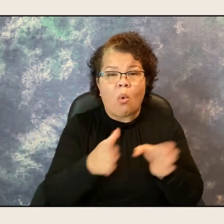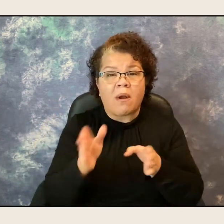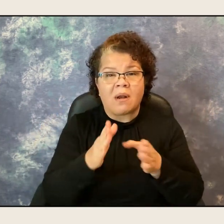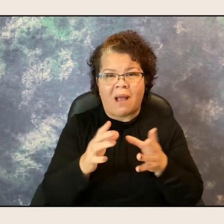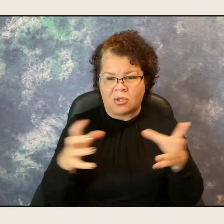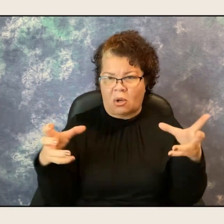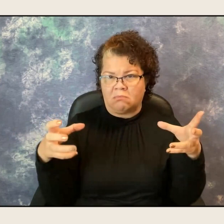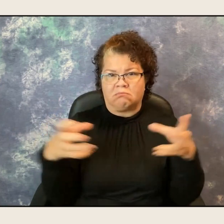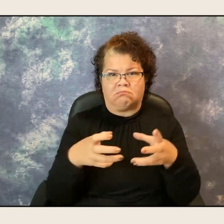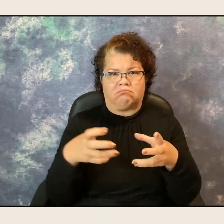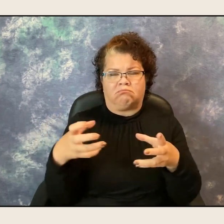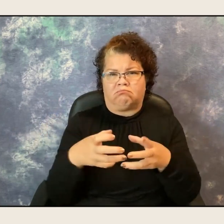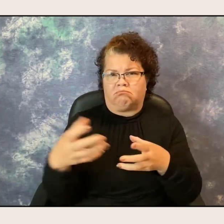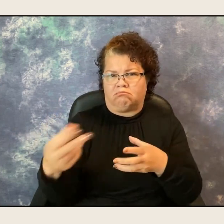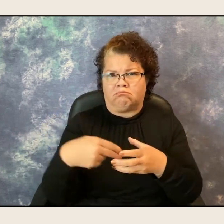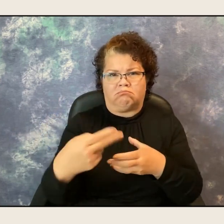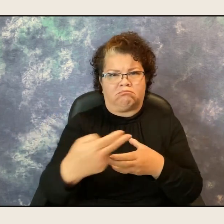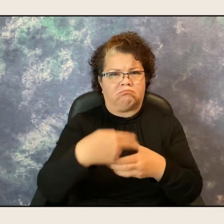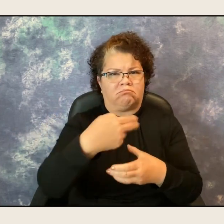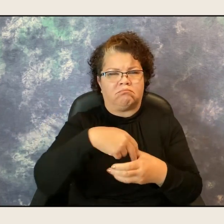of trainings and talents.